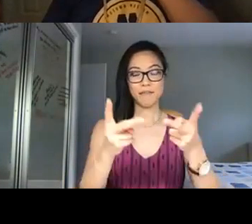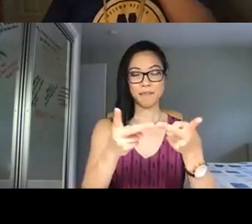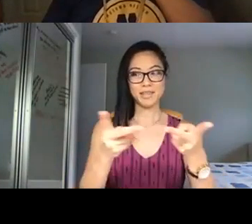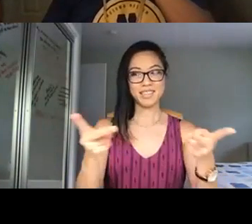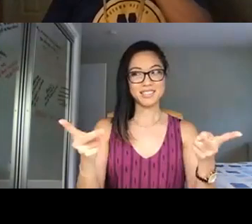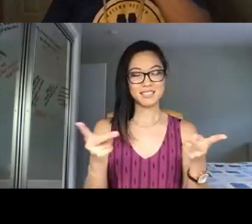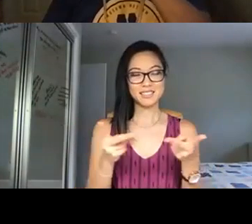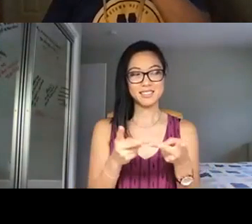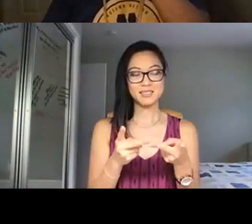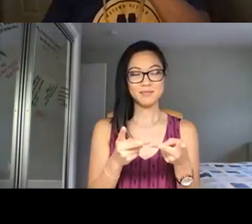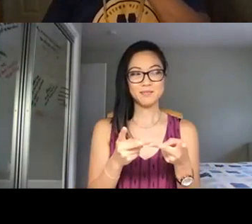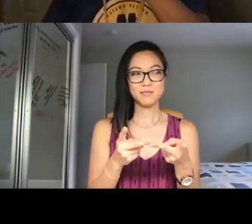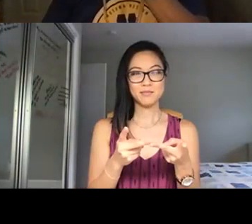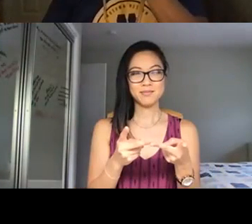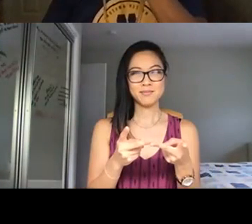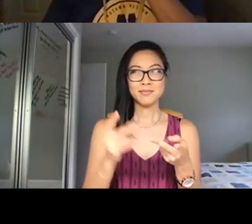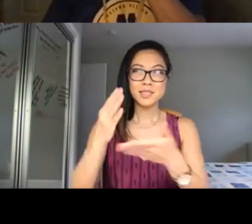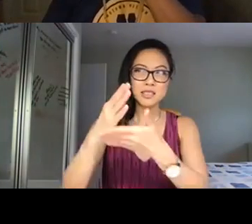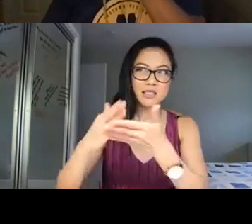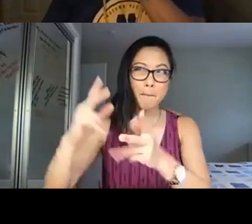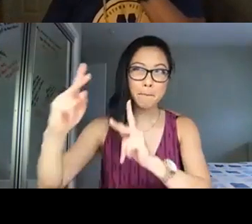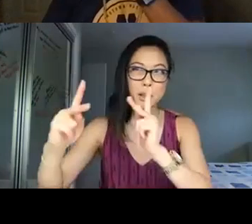kind of outrageous.